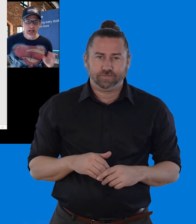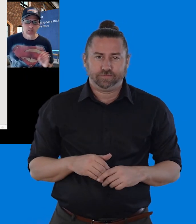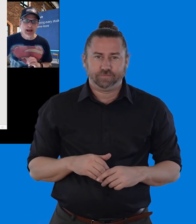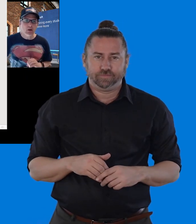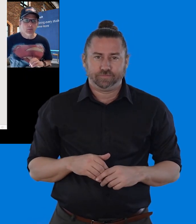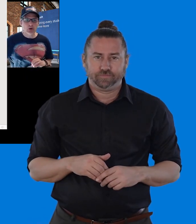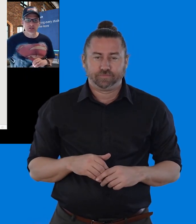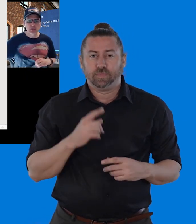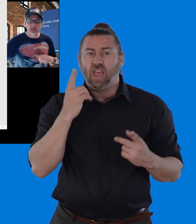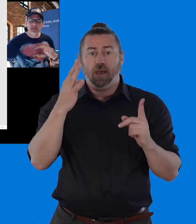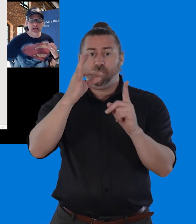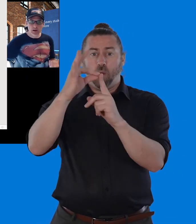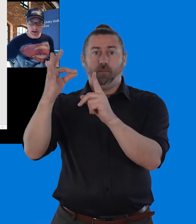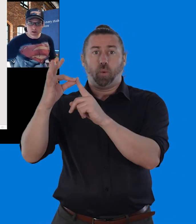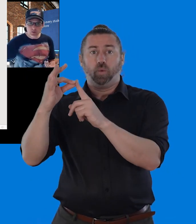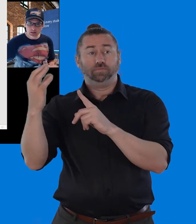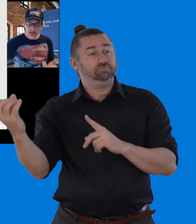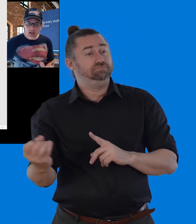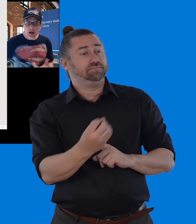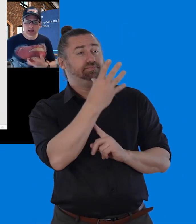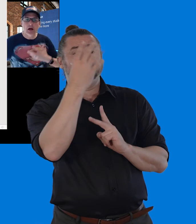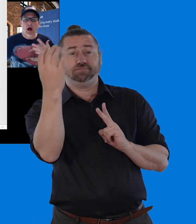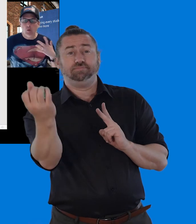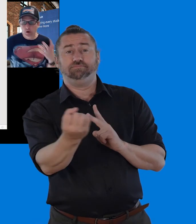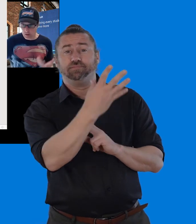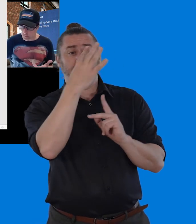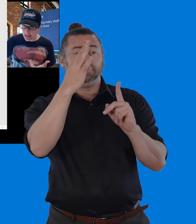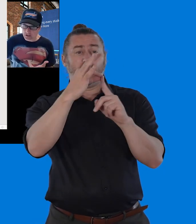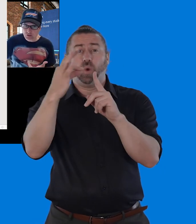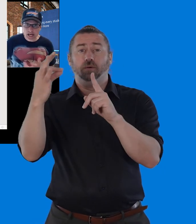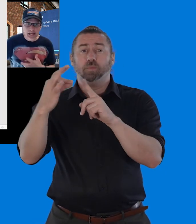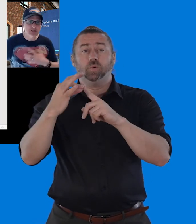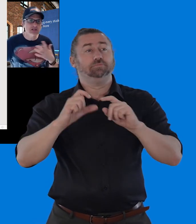Looking at PowerPoint, so you can see, here's my PowerPoint slide, I wanna make some changes,